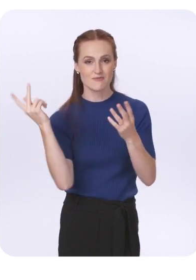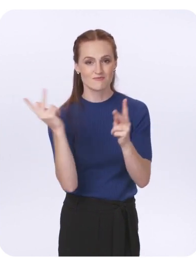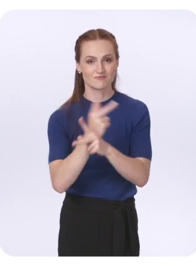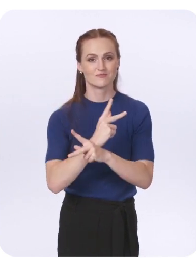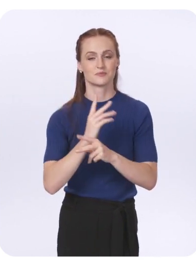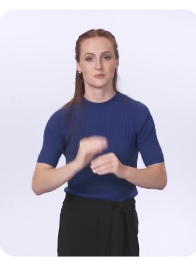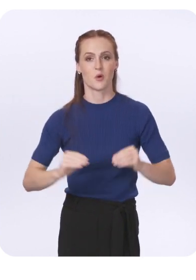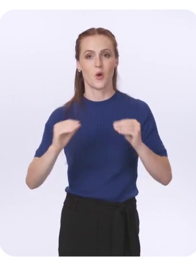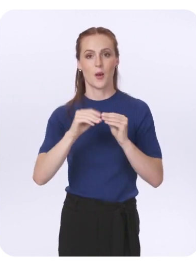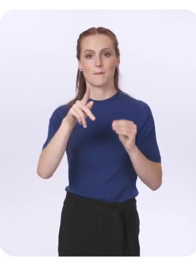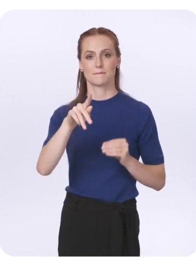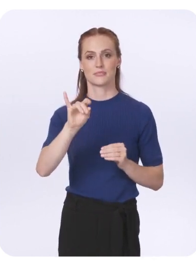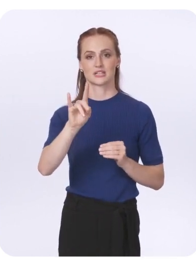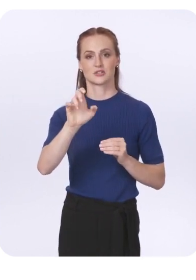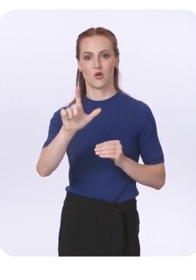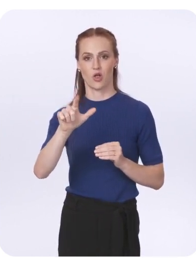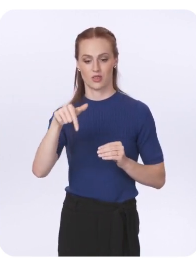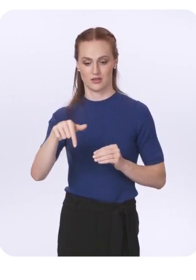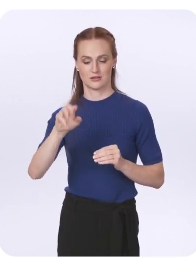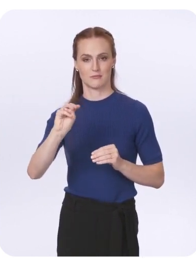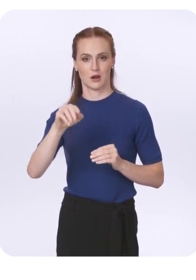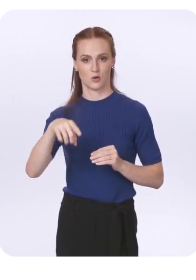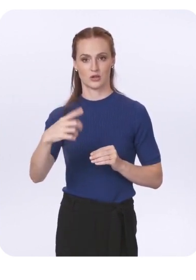on the Meta Quest 3 compared to the Quest 2.